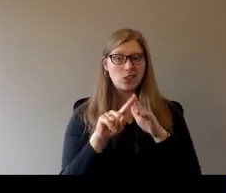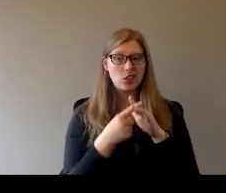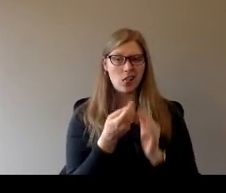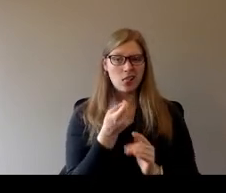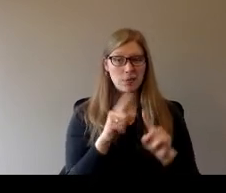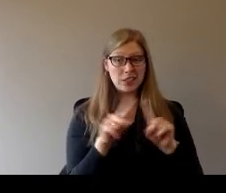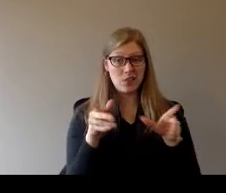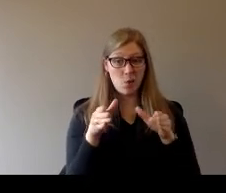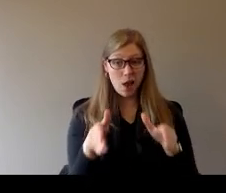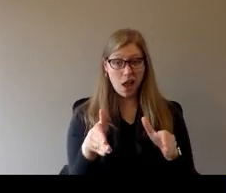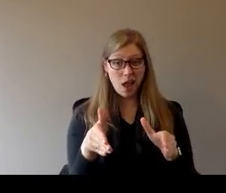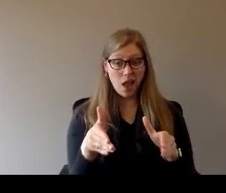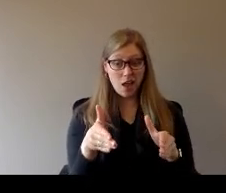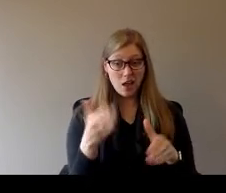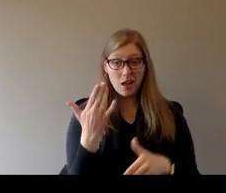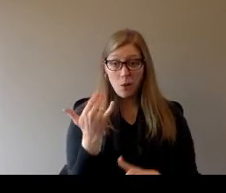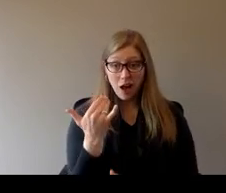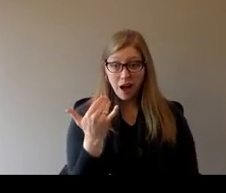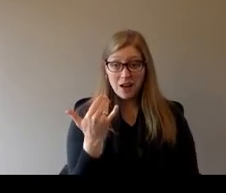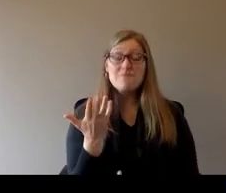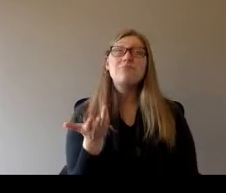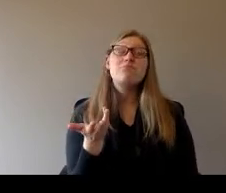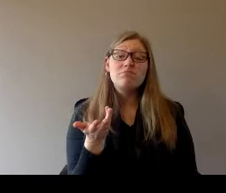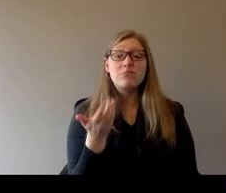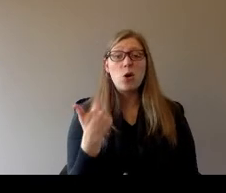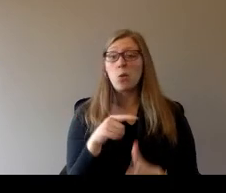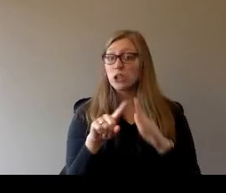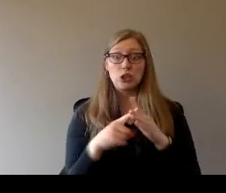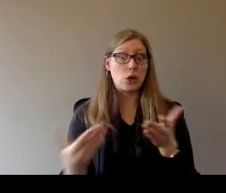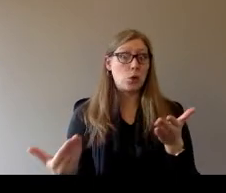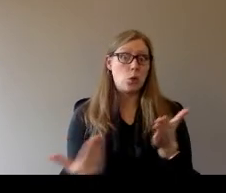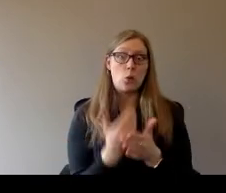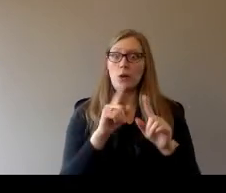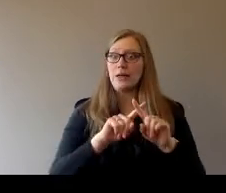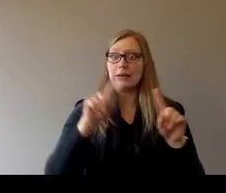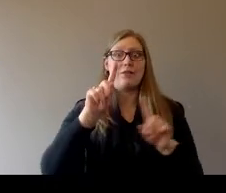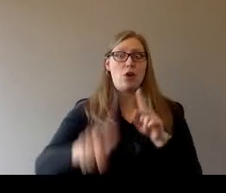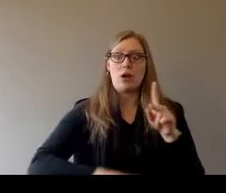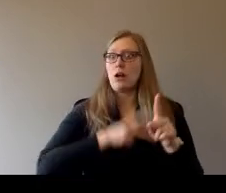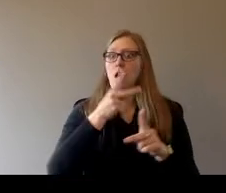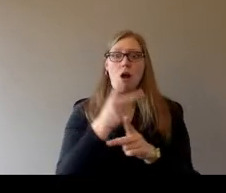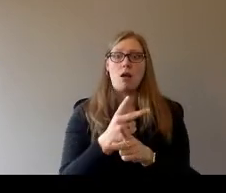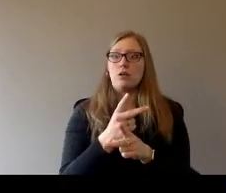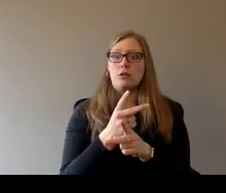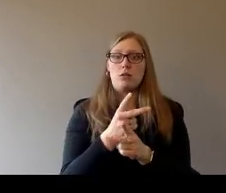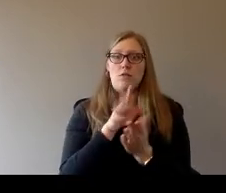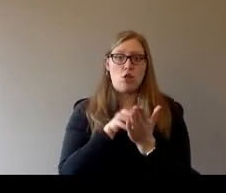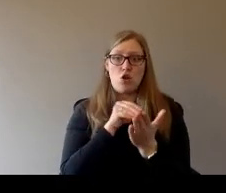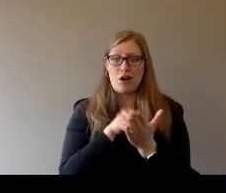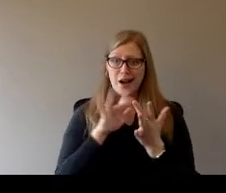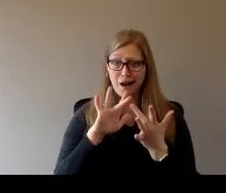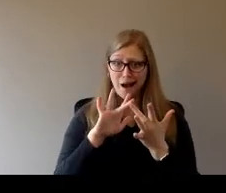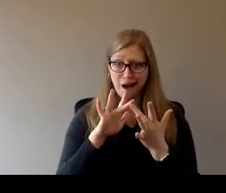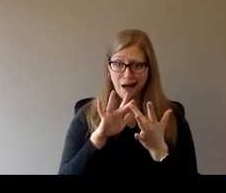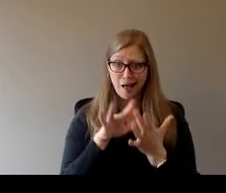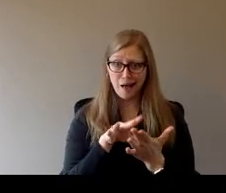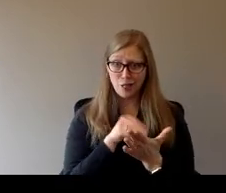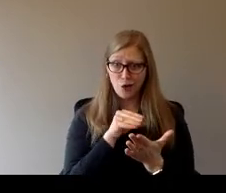Because we are starting, on a whole different type of format, on-line learning, we're going to go over